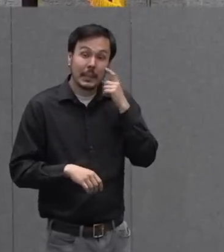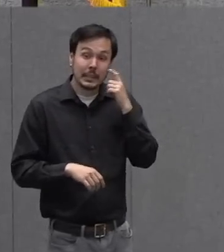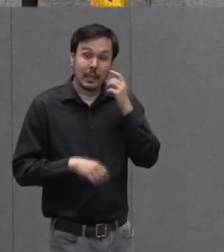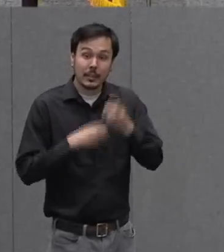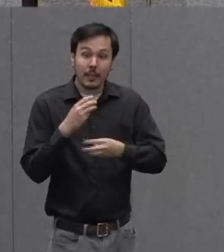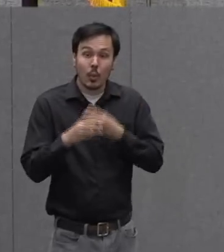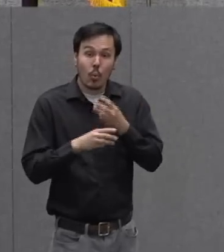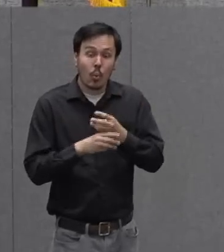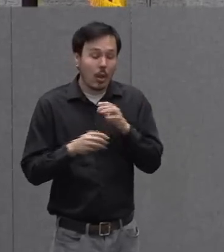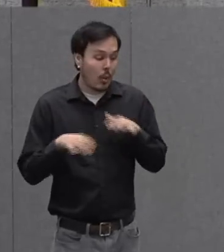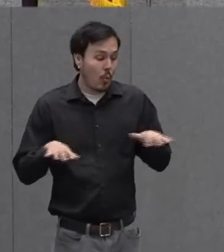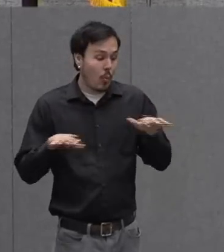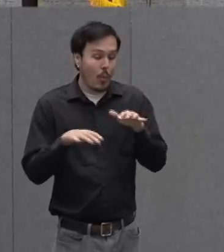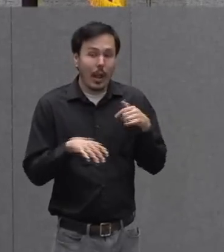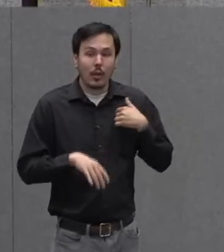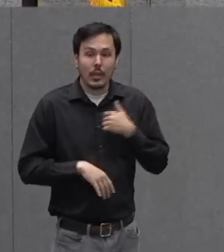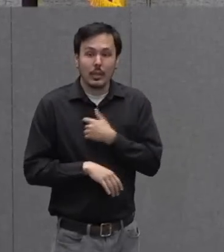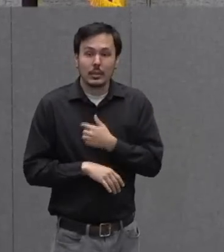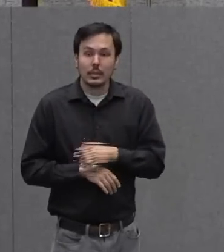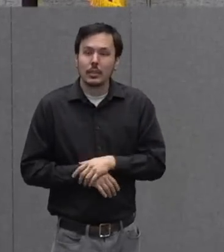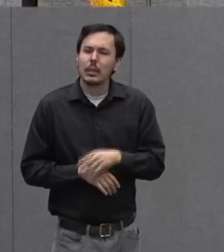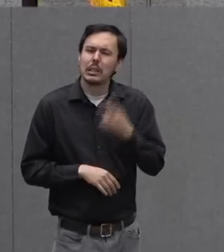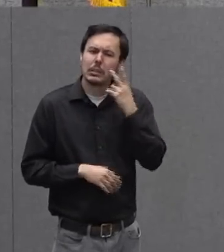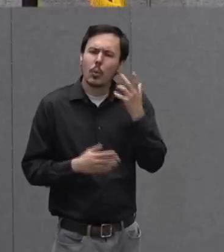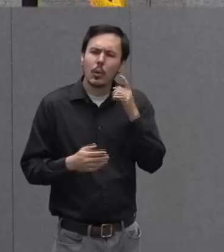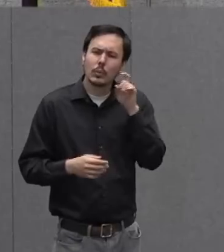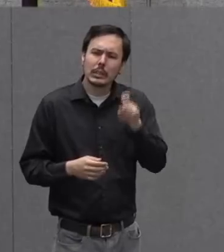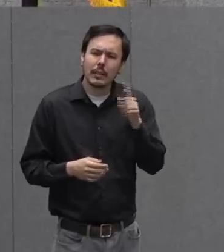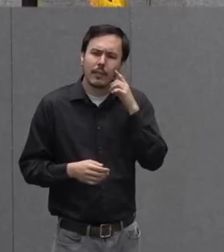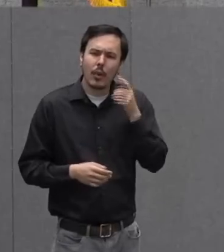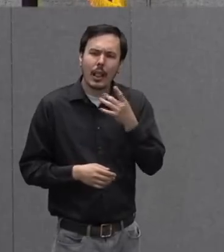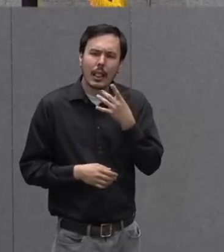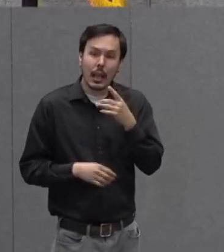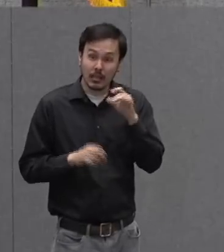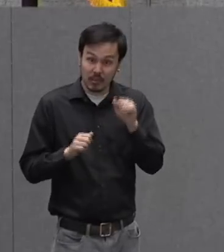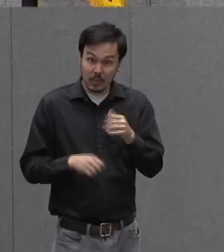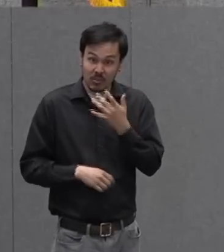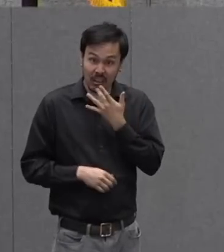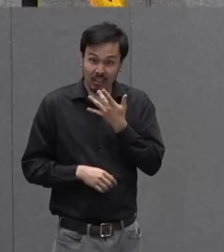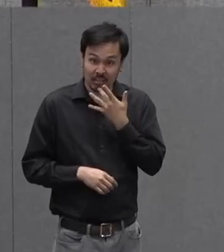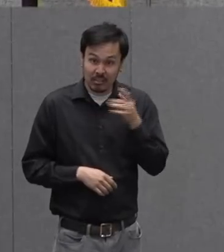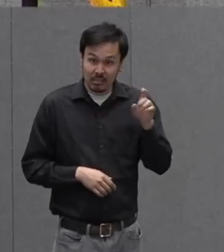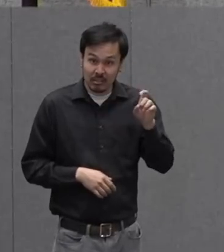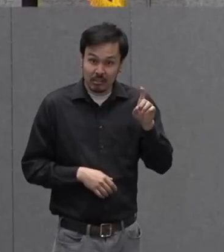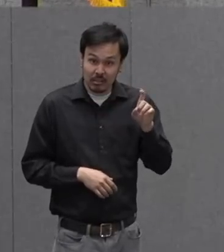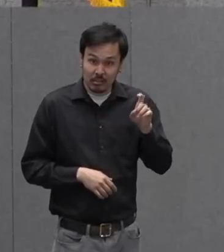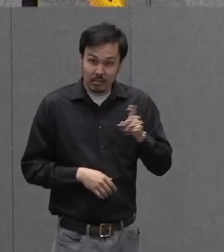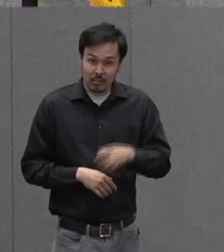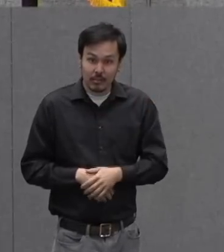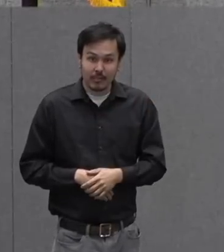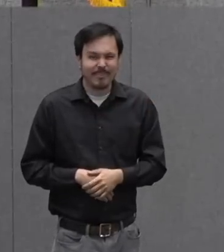Let's see what we need for light. Can you taste light? No.